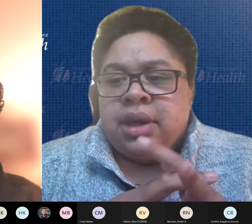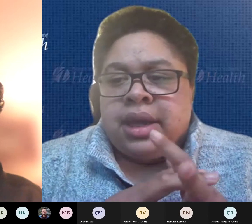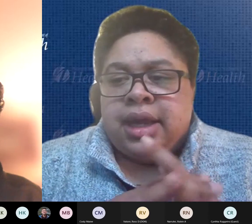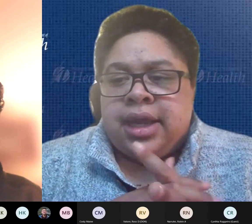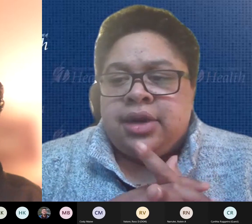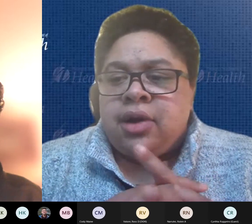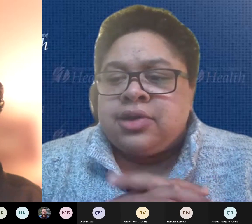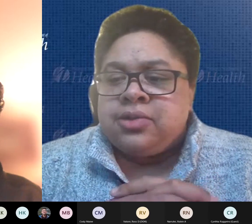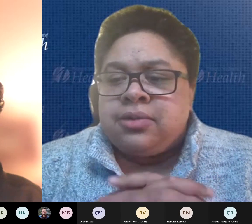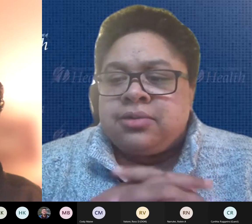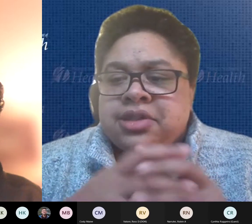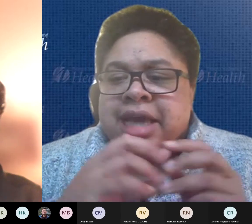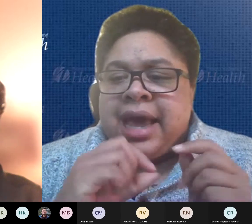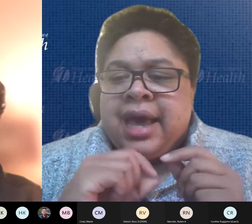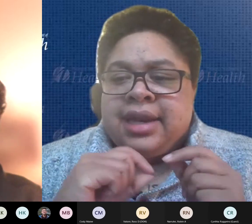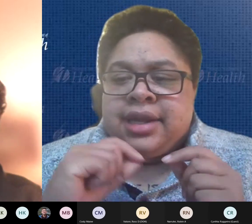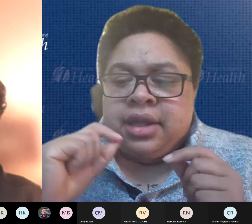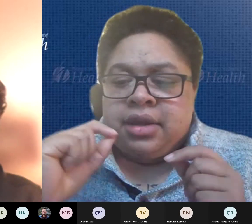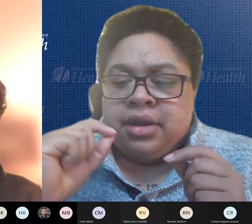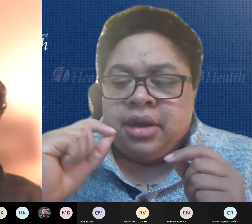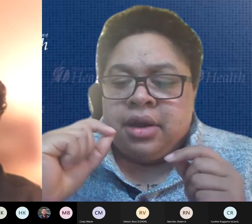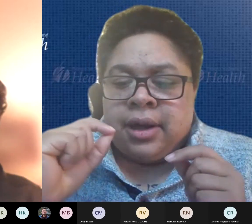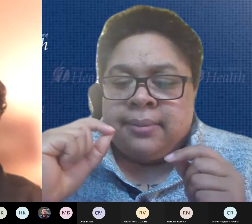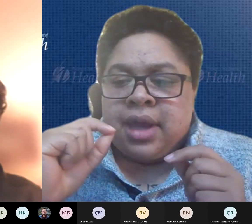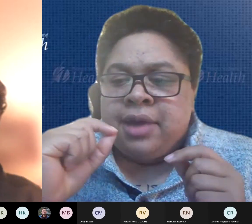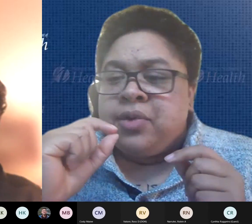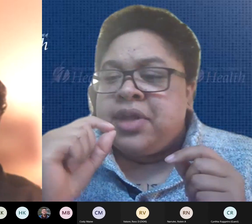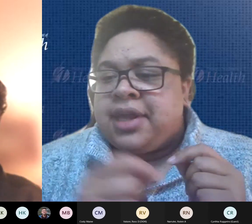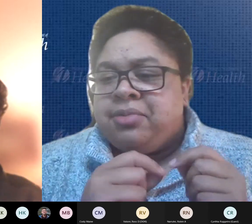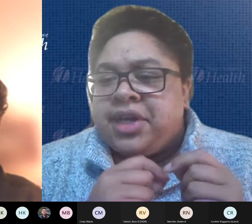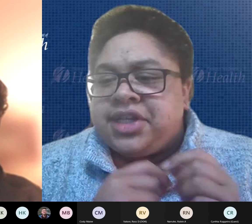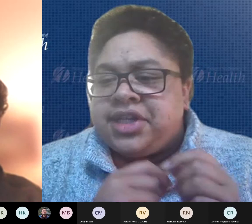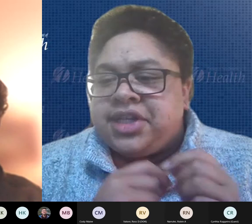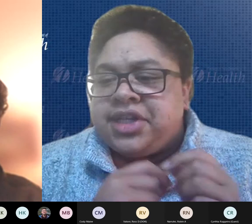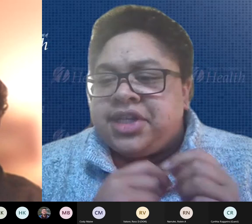And also to add, I would like to reach out to you via email,